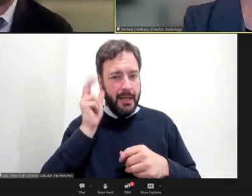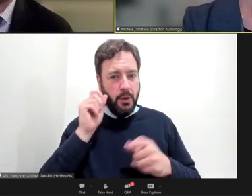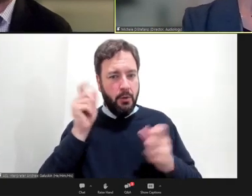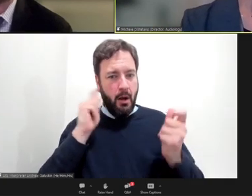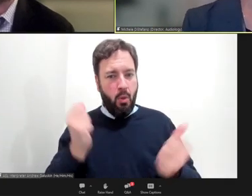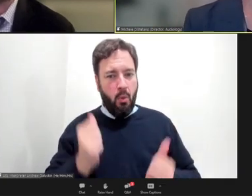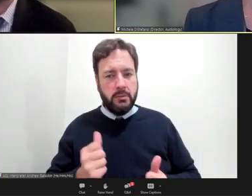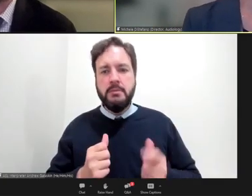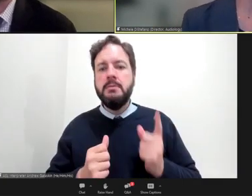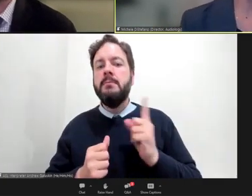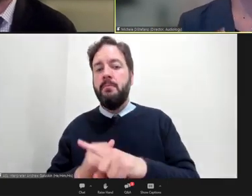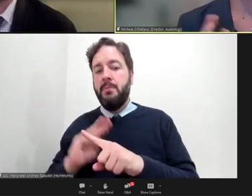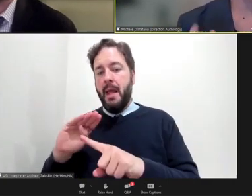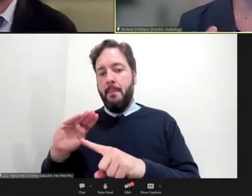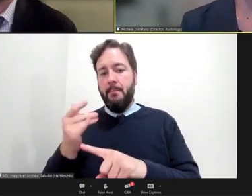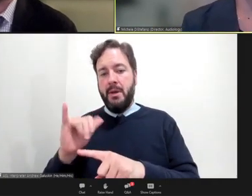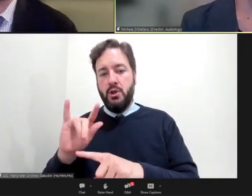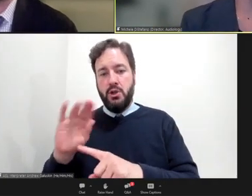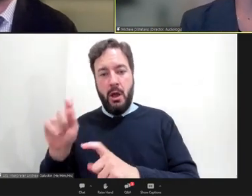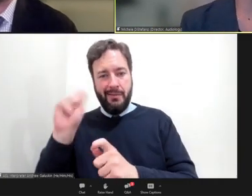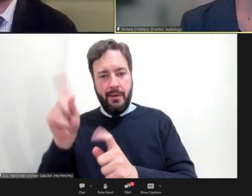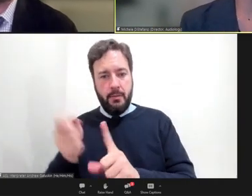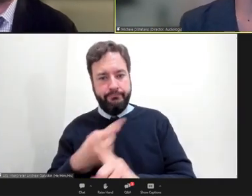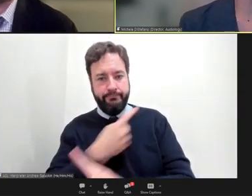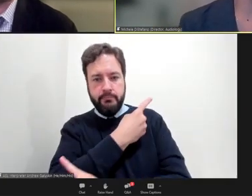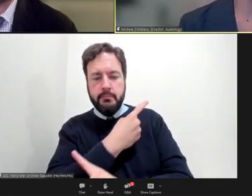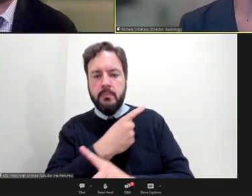So this is a little bit different. We didn't talk about this. But my child has